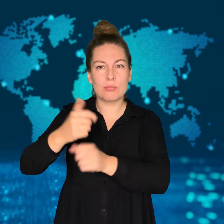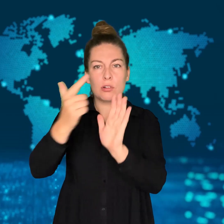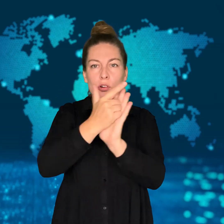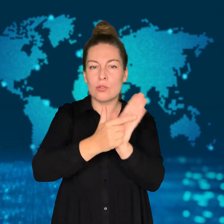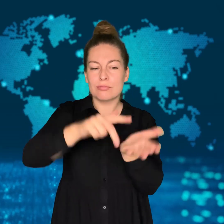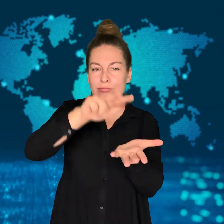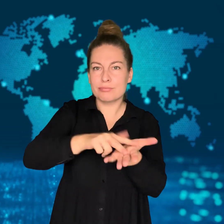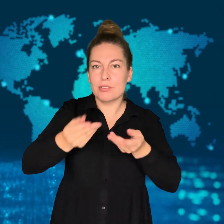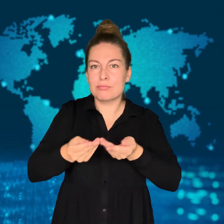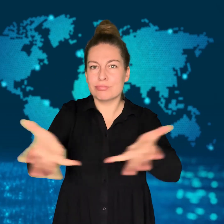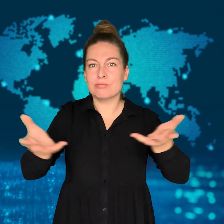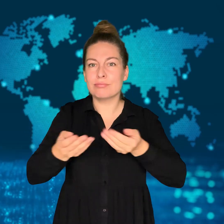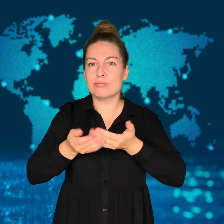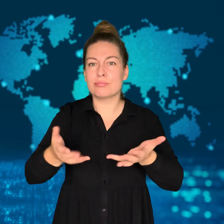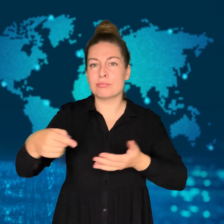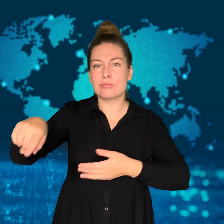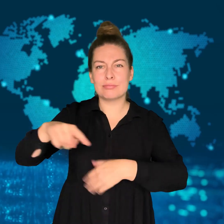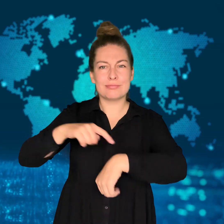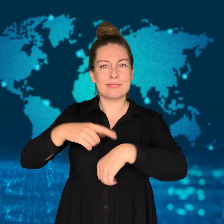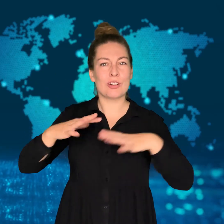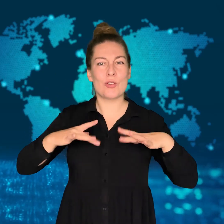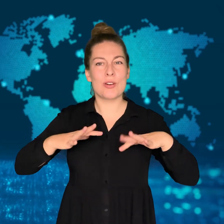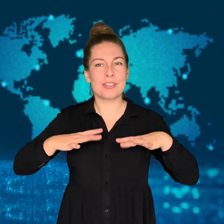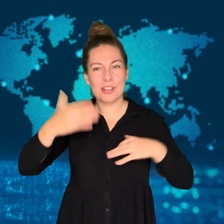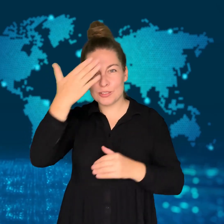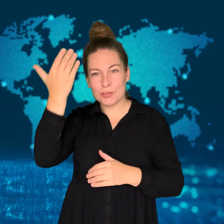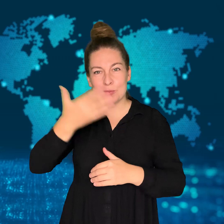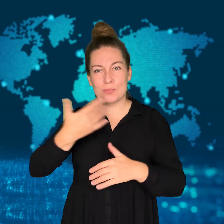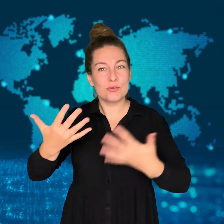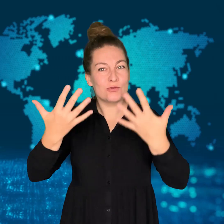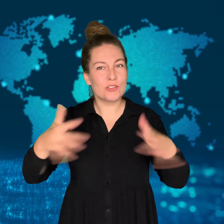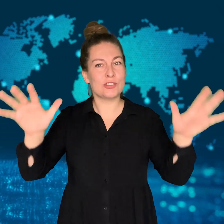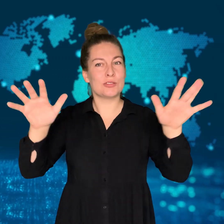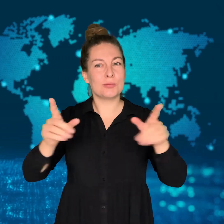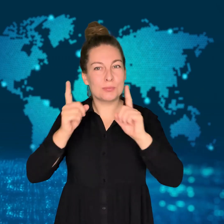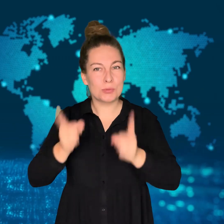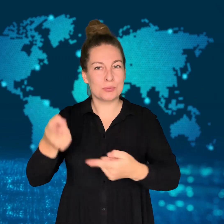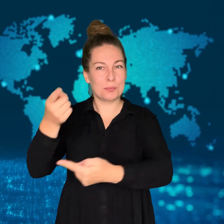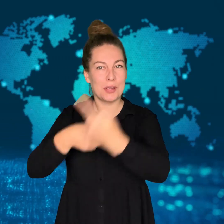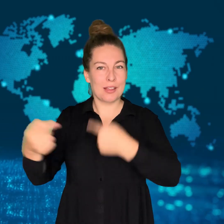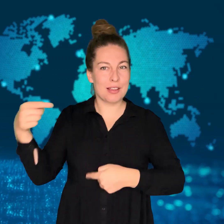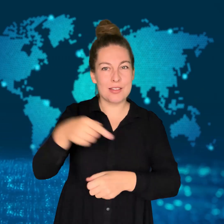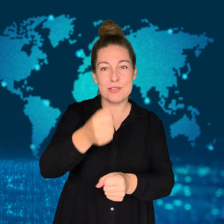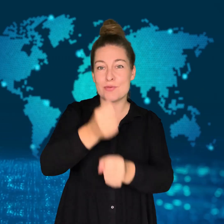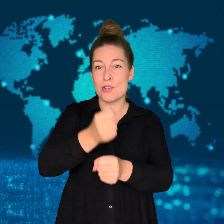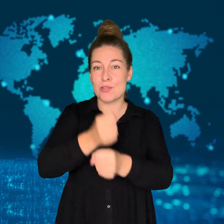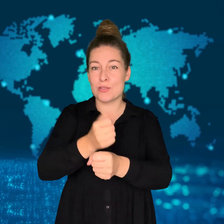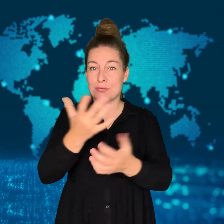It was hours before lawmakers were to be at the Ankara parliament building